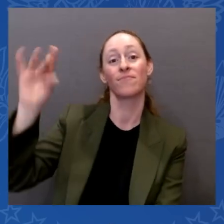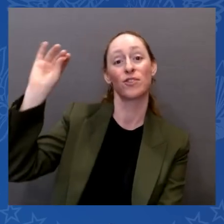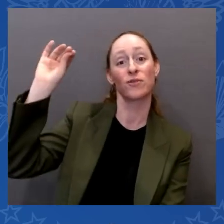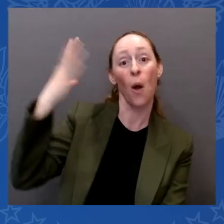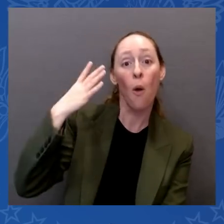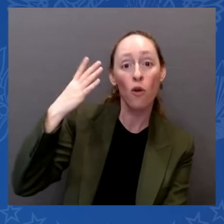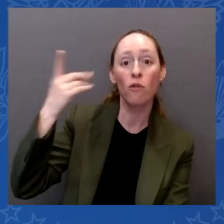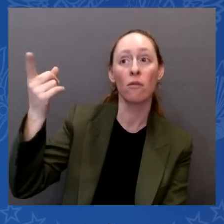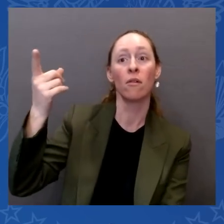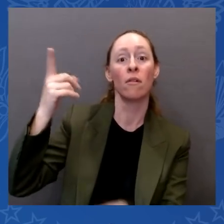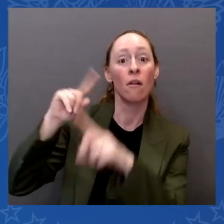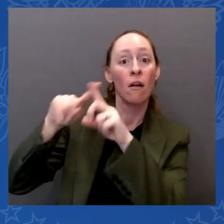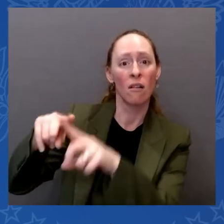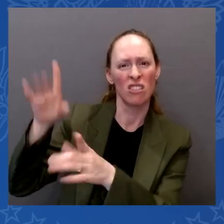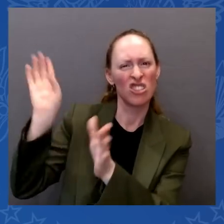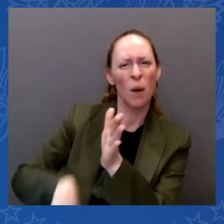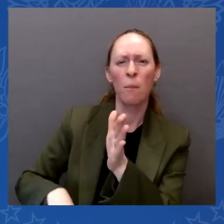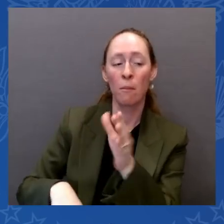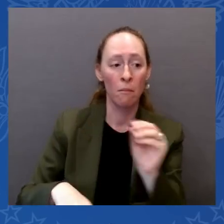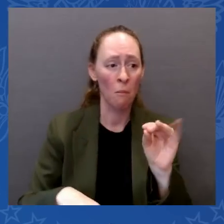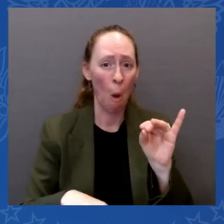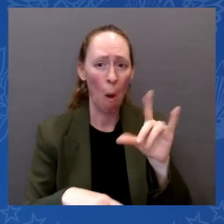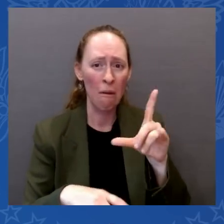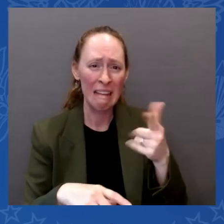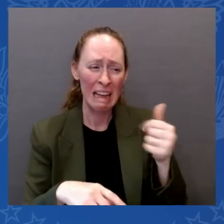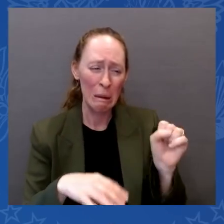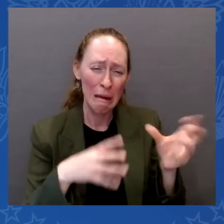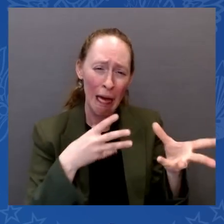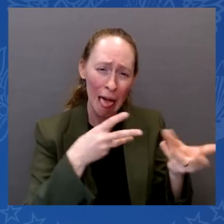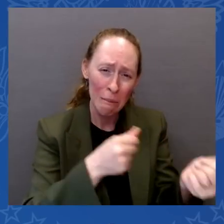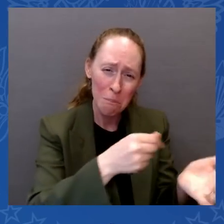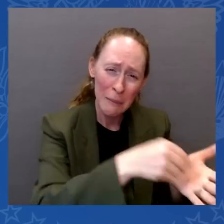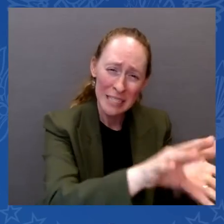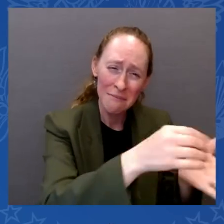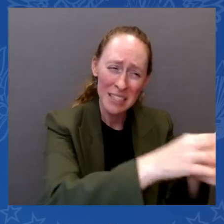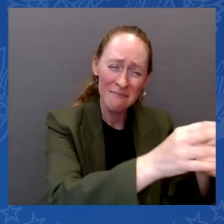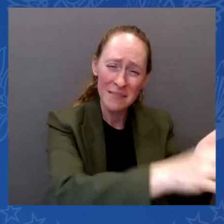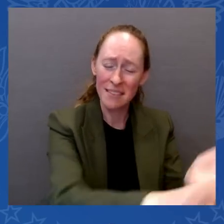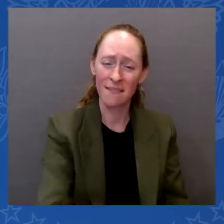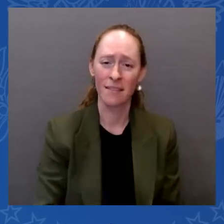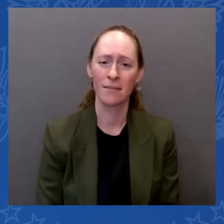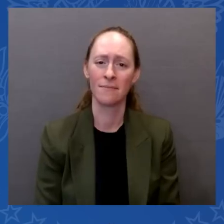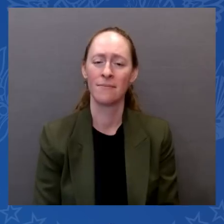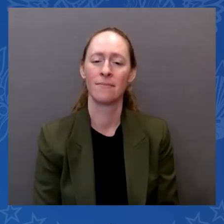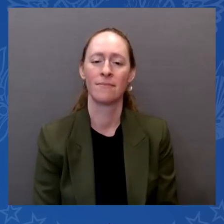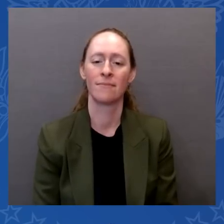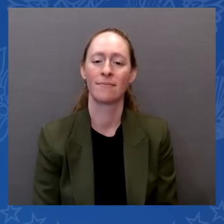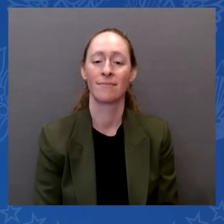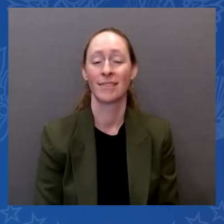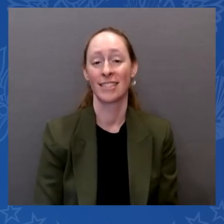Look, we're -- you know, we've already created, as I've said, 700,000 new manufacturing jobs. That's what today is about.